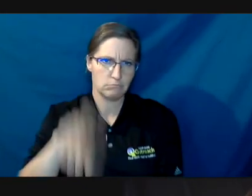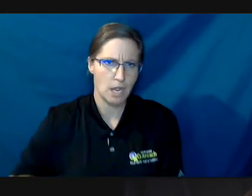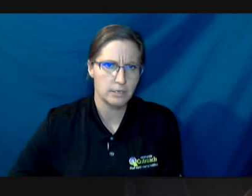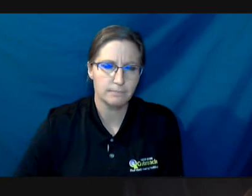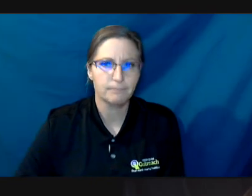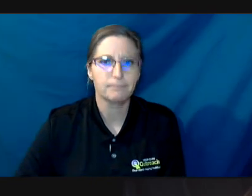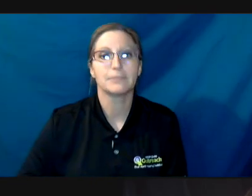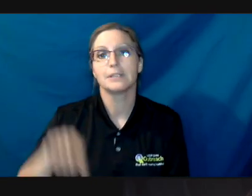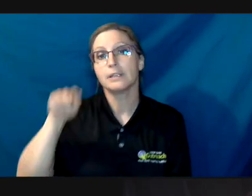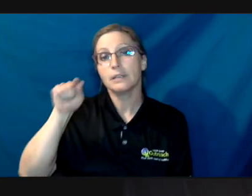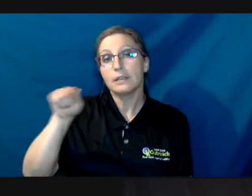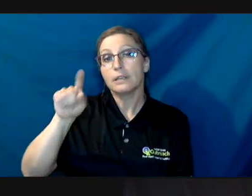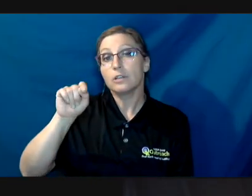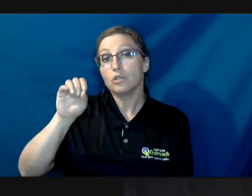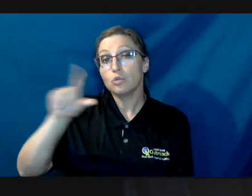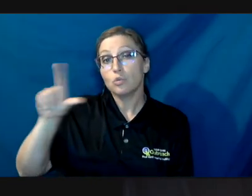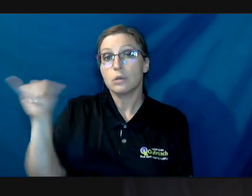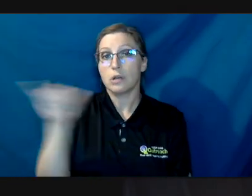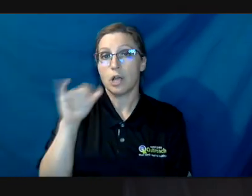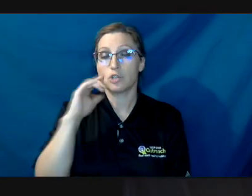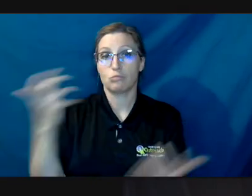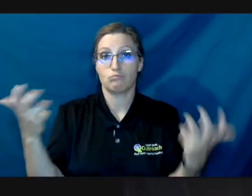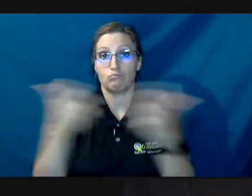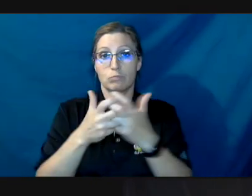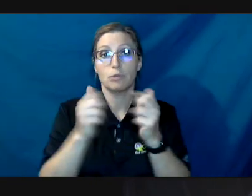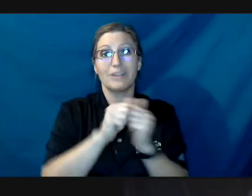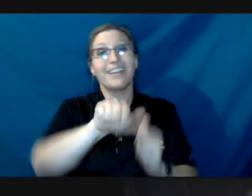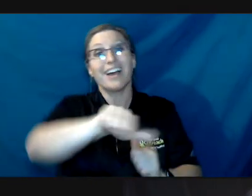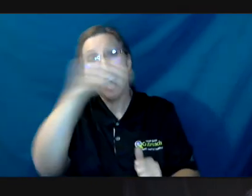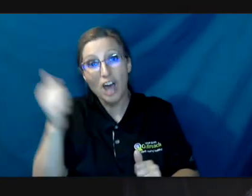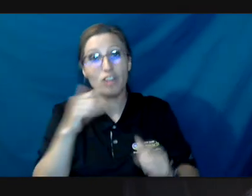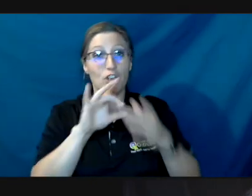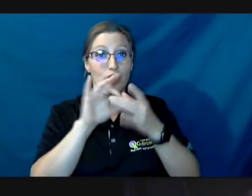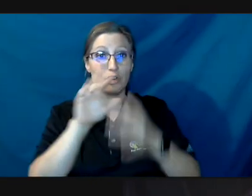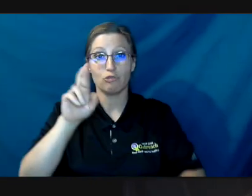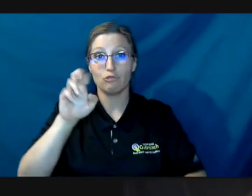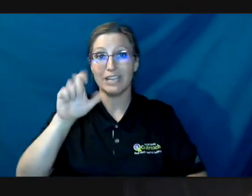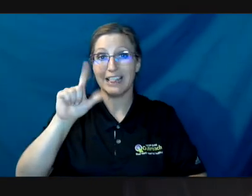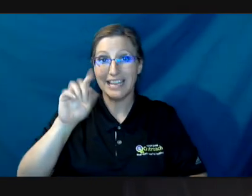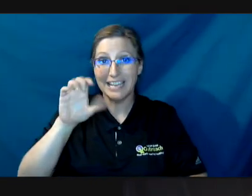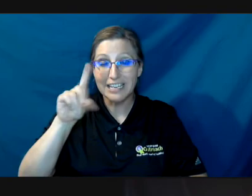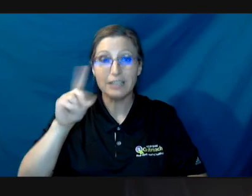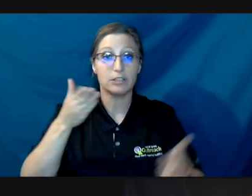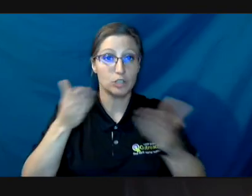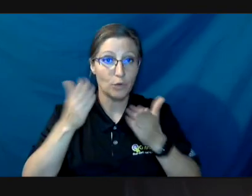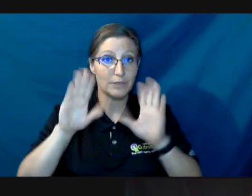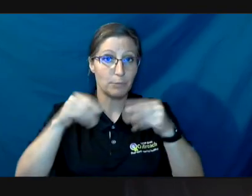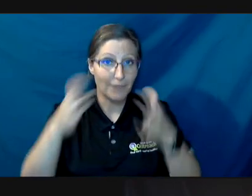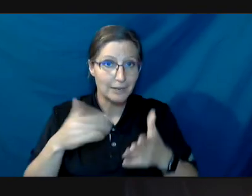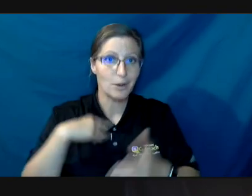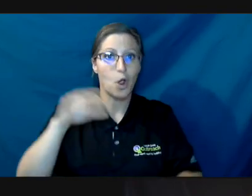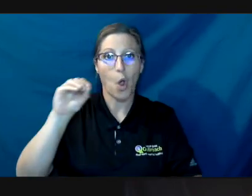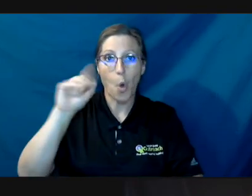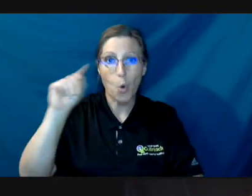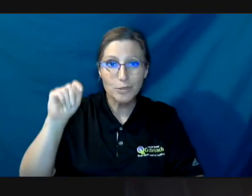This tool also is aligned with other related service providers like your OT, your PT, speech and language,